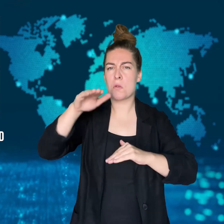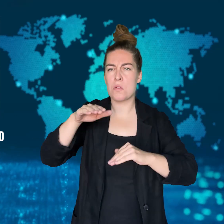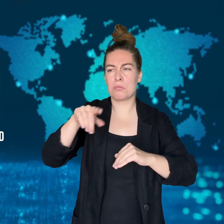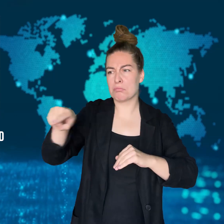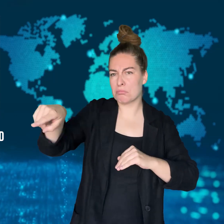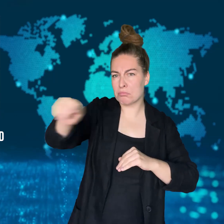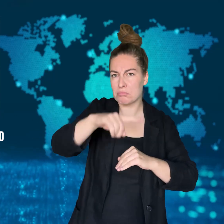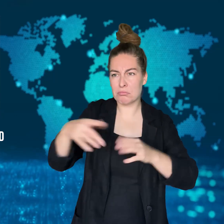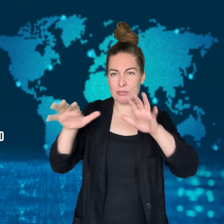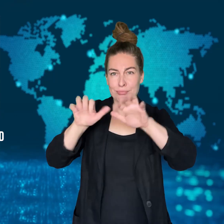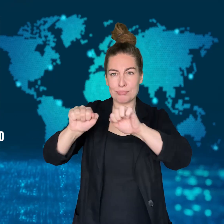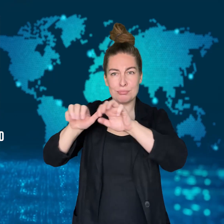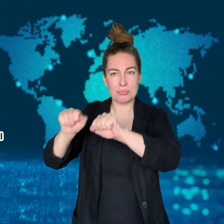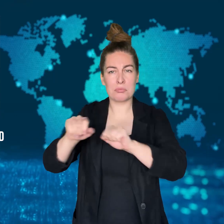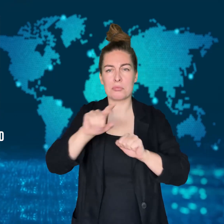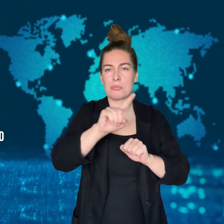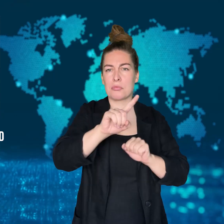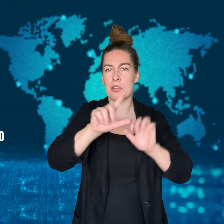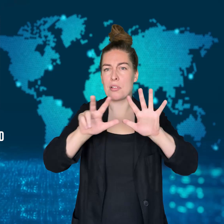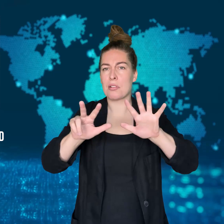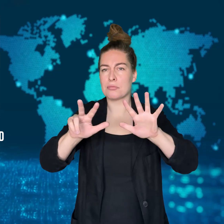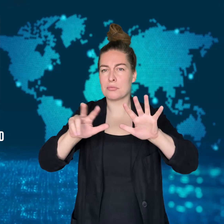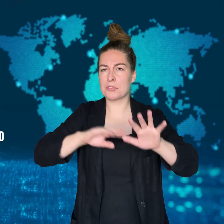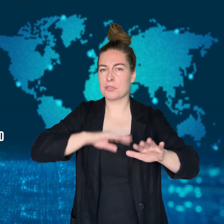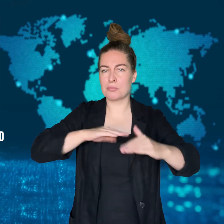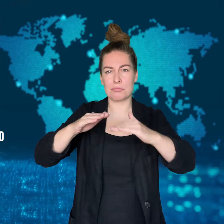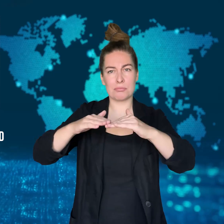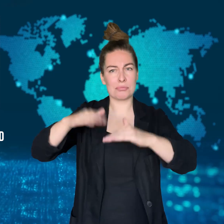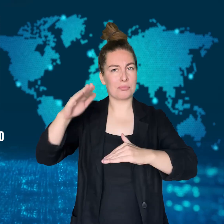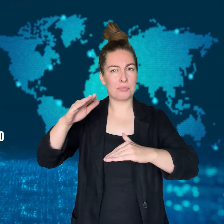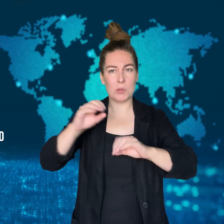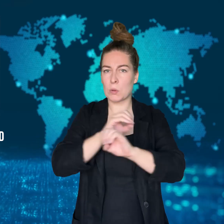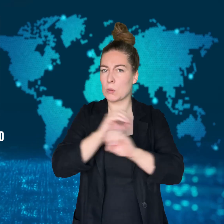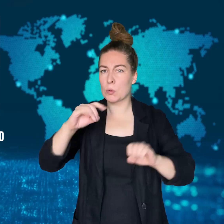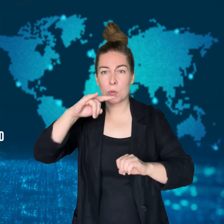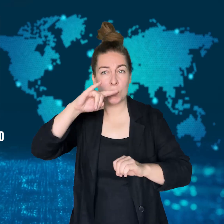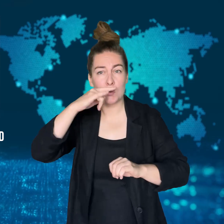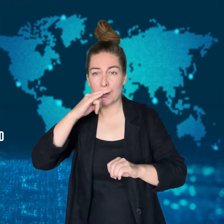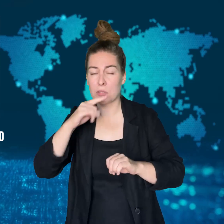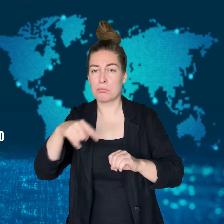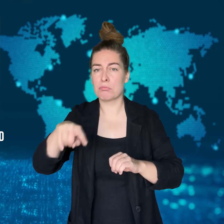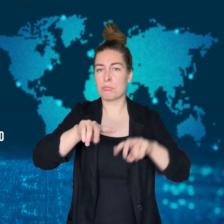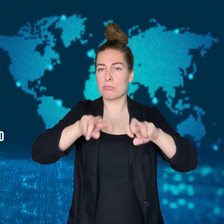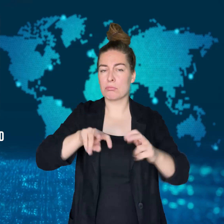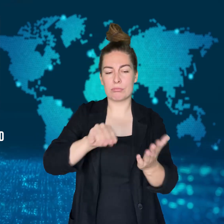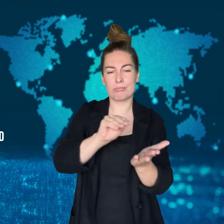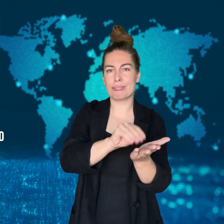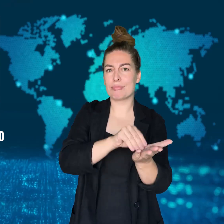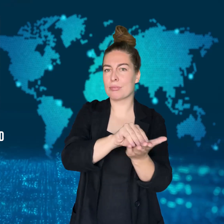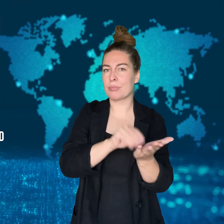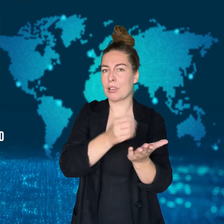Because of the analysis, they were mistakenly labeled as adults.